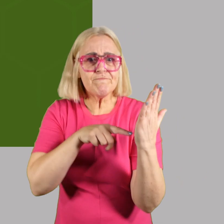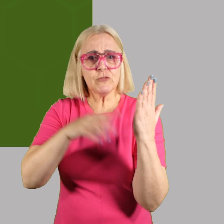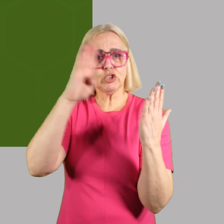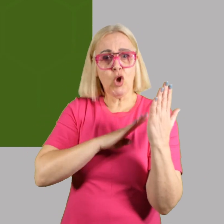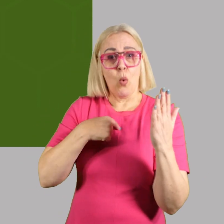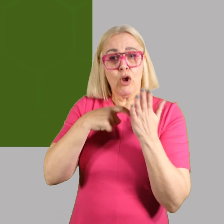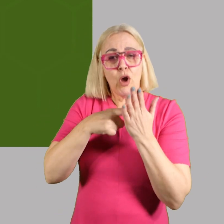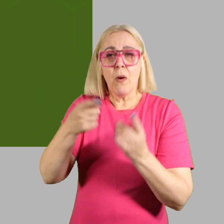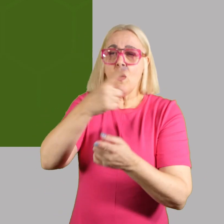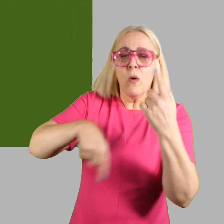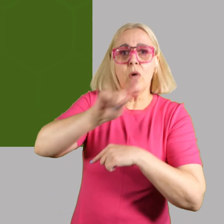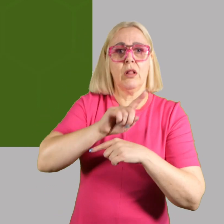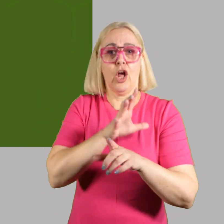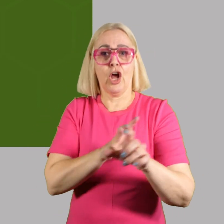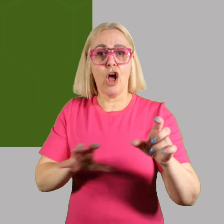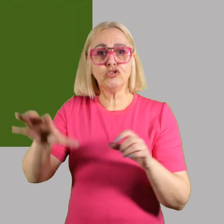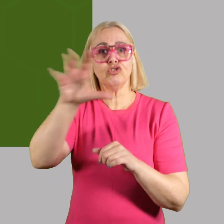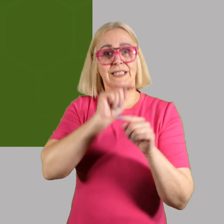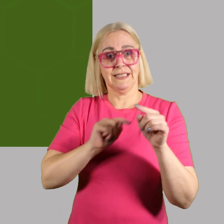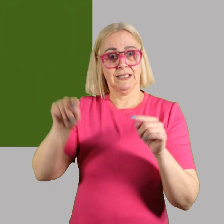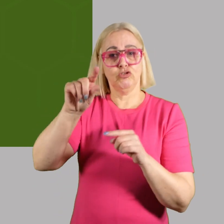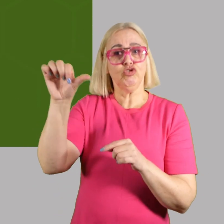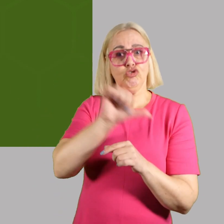Our recommendations from the Commission to boost the global surveillance